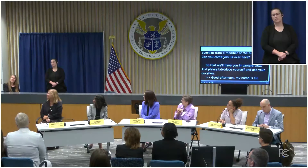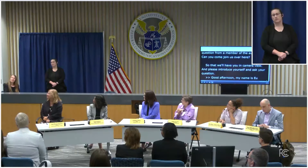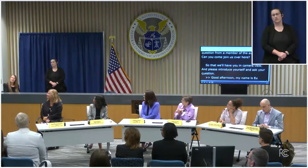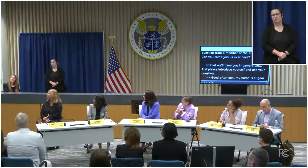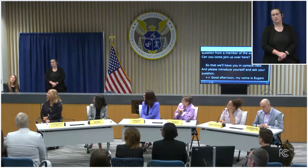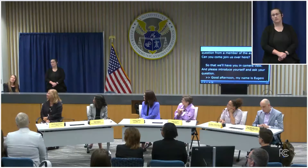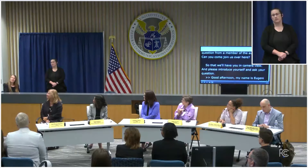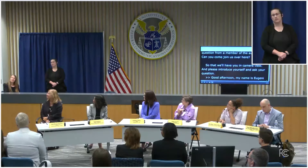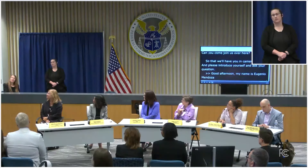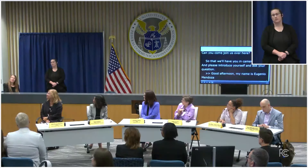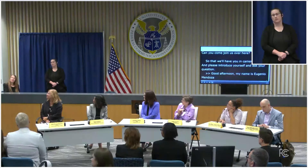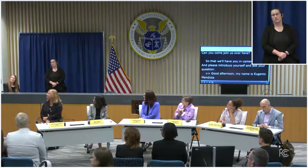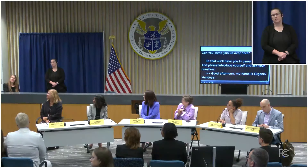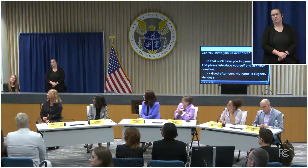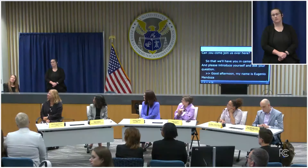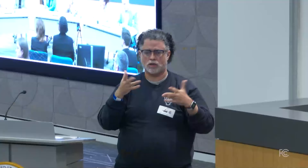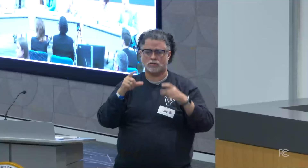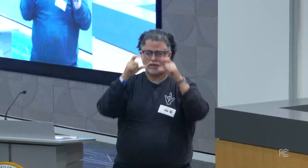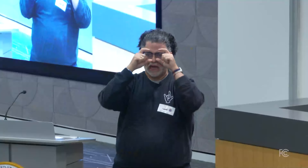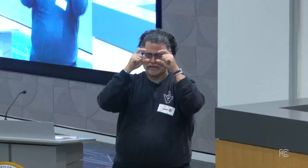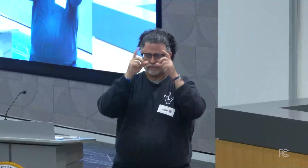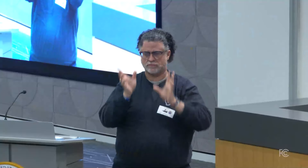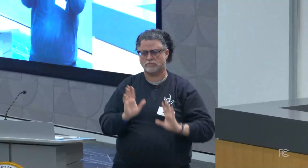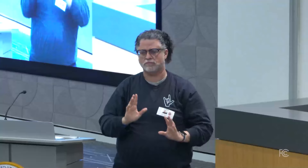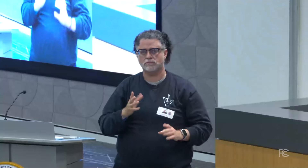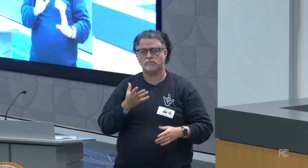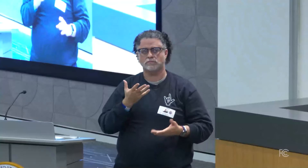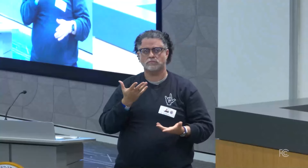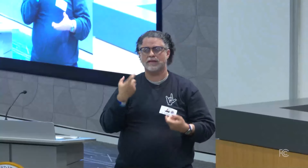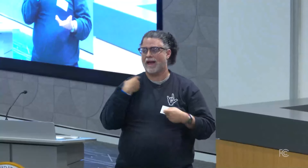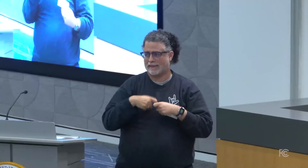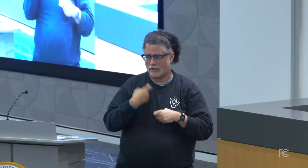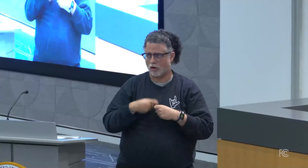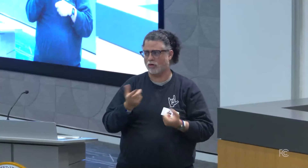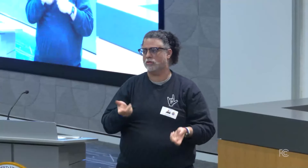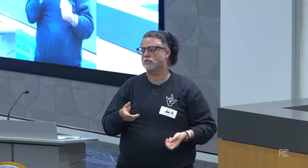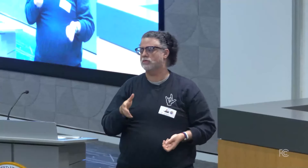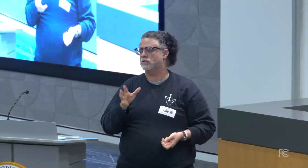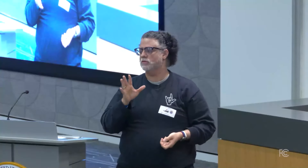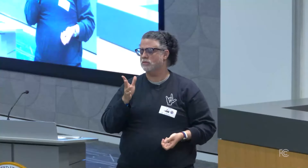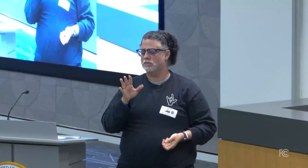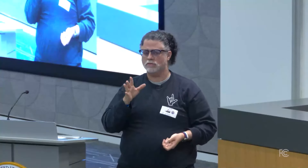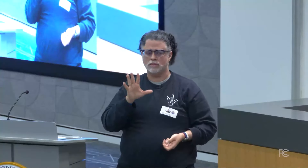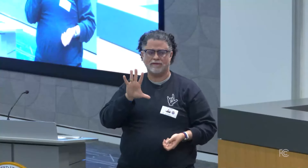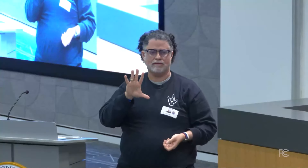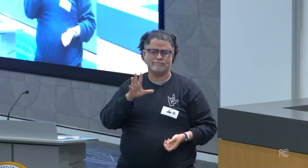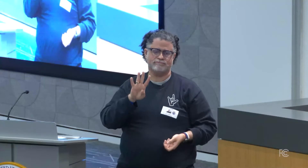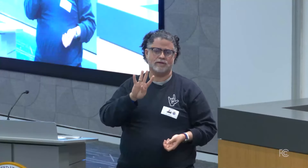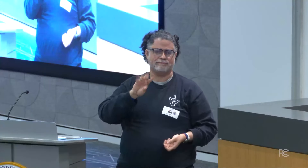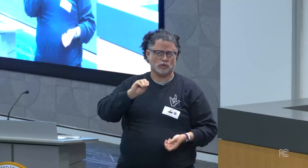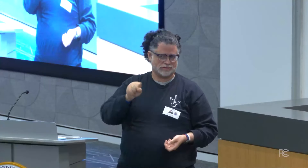AND PLEASE INTRODUCE YOURSELF AND ASK YOUR QUESTION. GOOD AFTERNOON, MY NAME